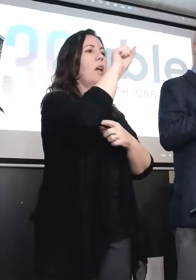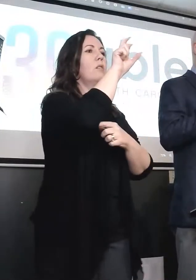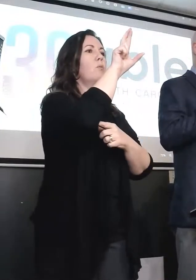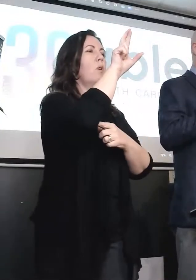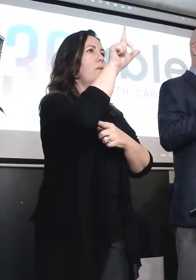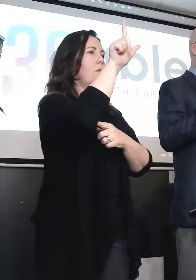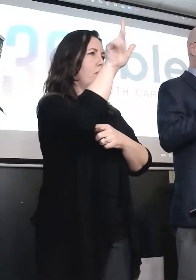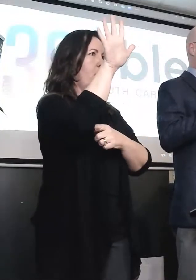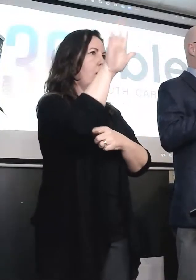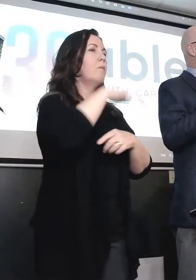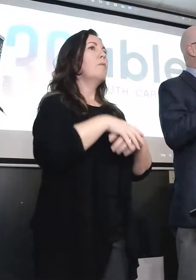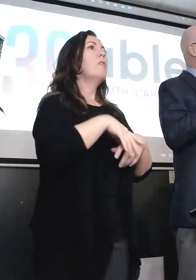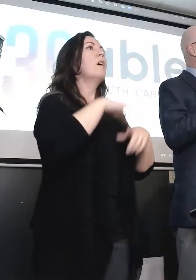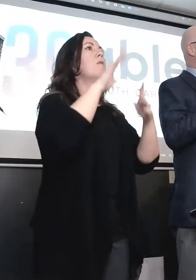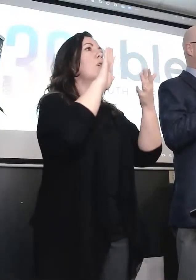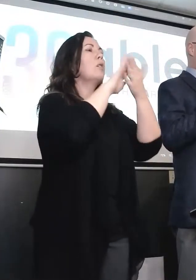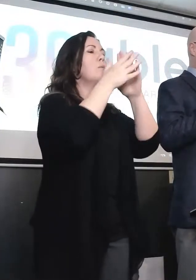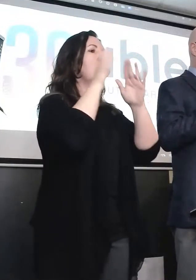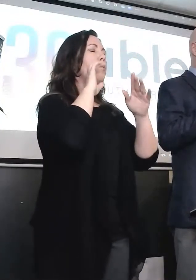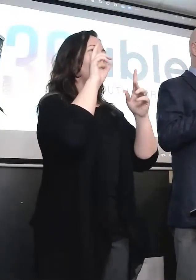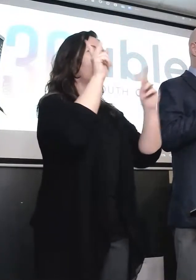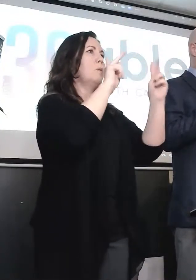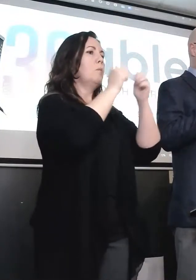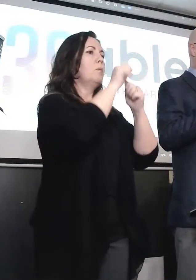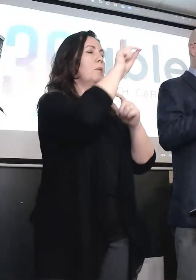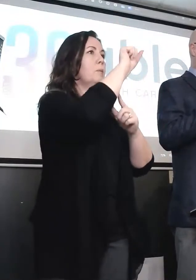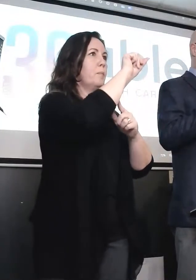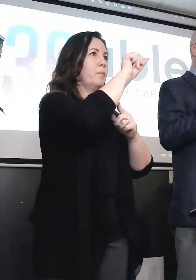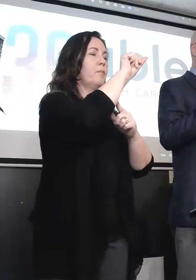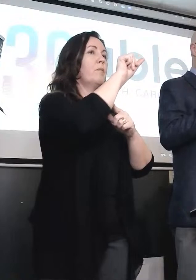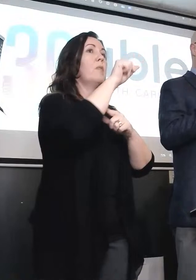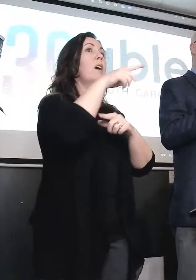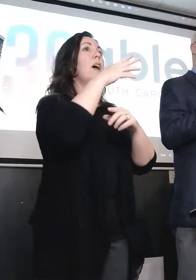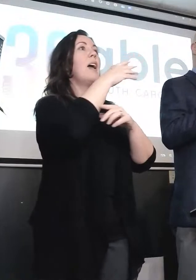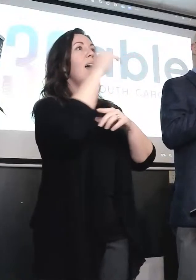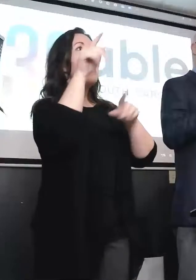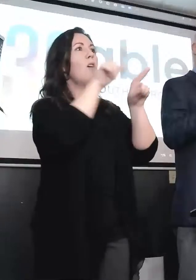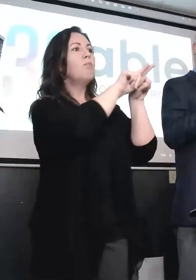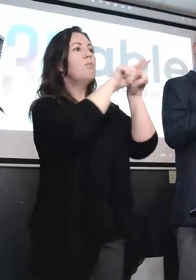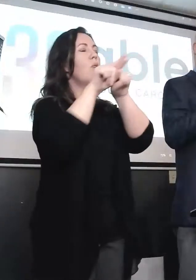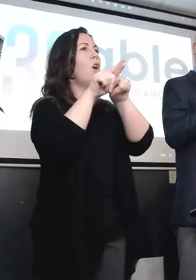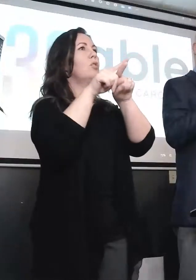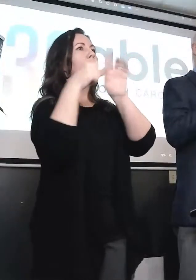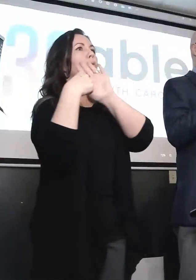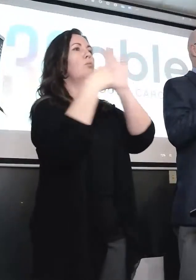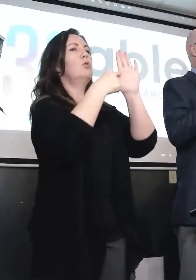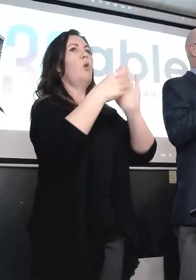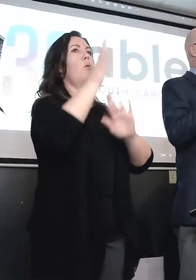community integration for people with disabilities while shedding light on past injustices such as